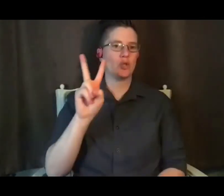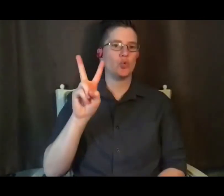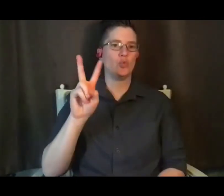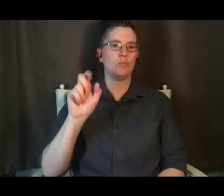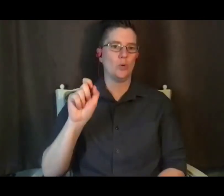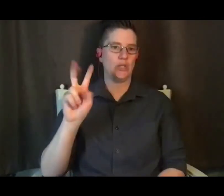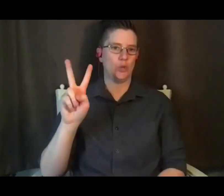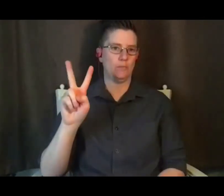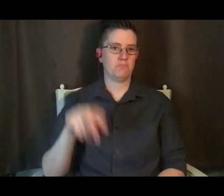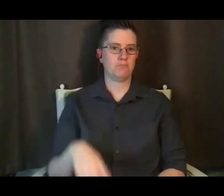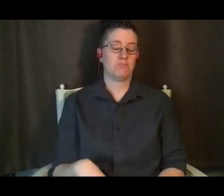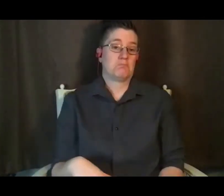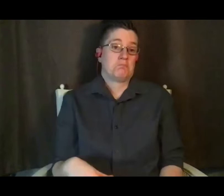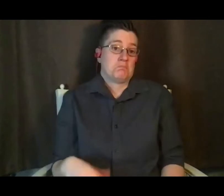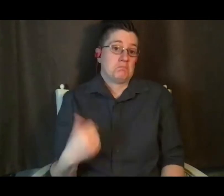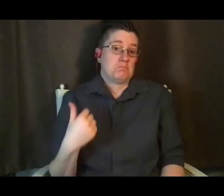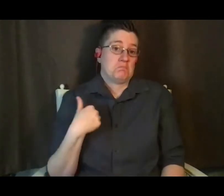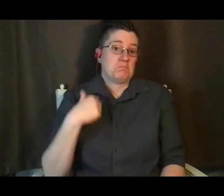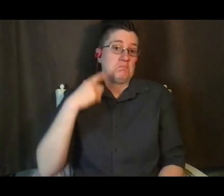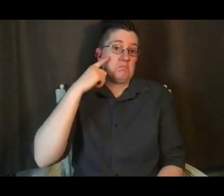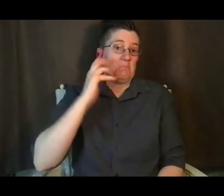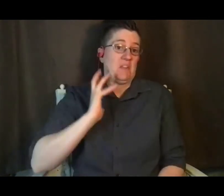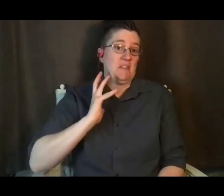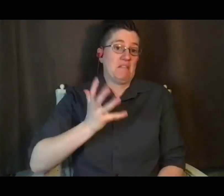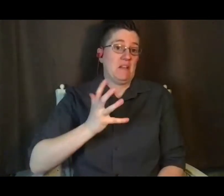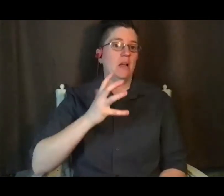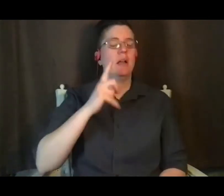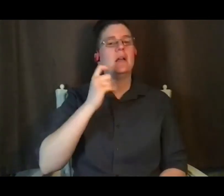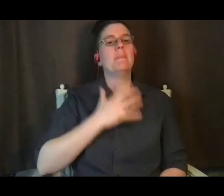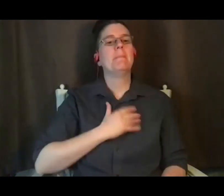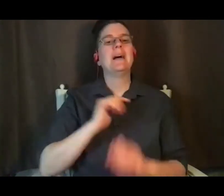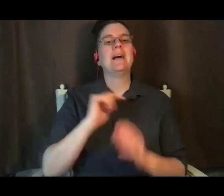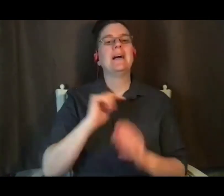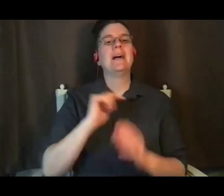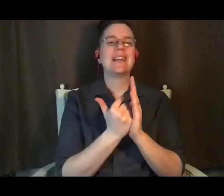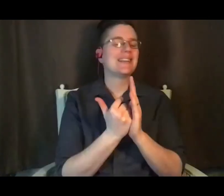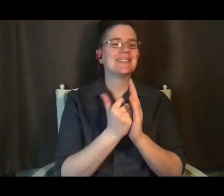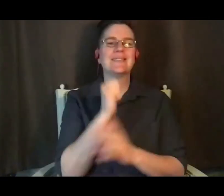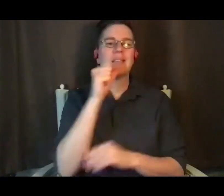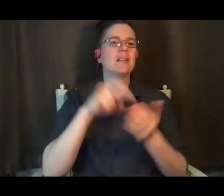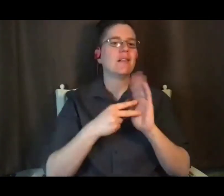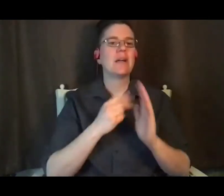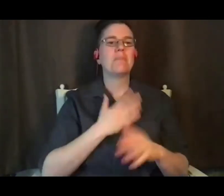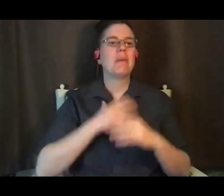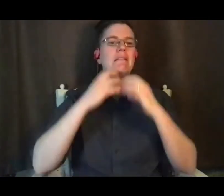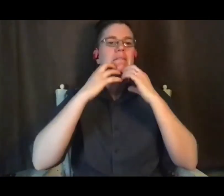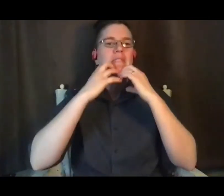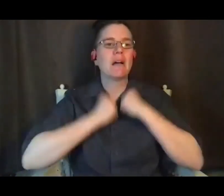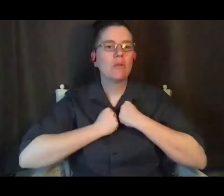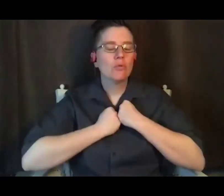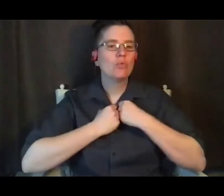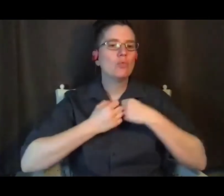out fine because my grades did not define my value my worth or my intelligence my grades